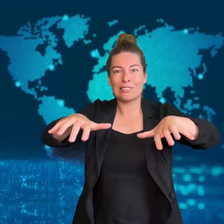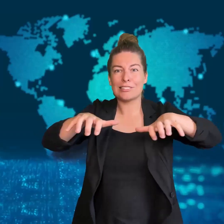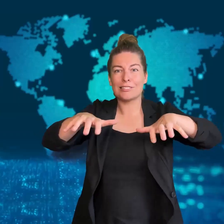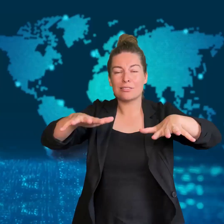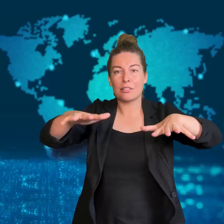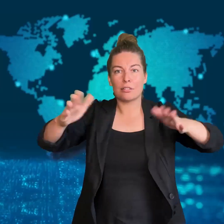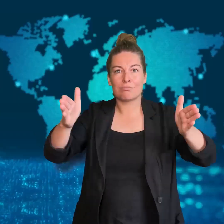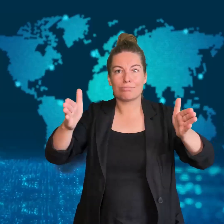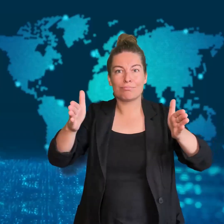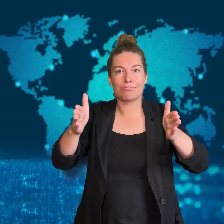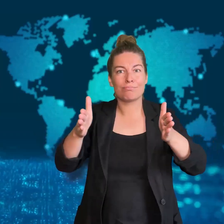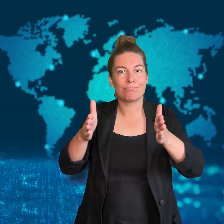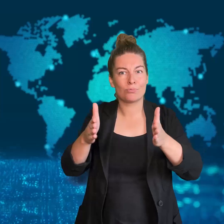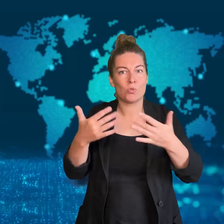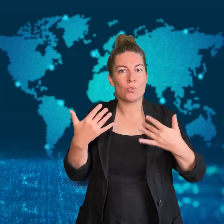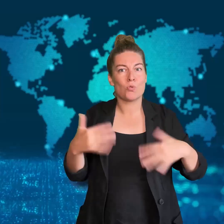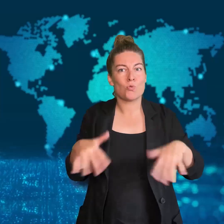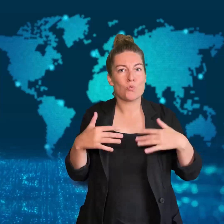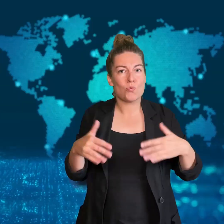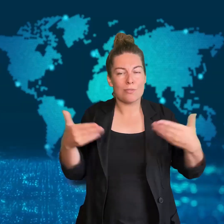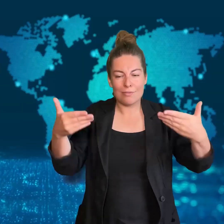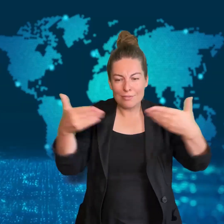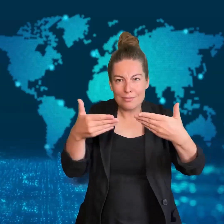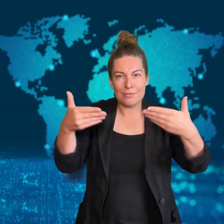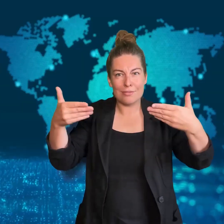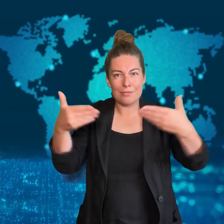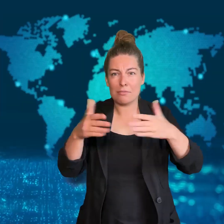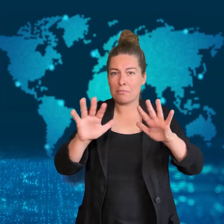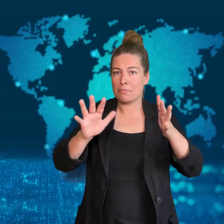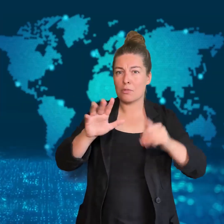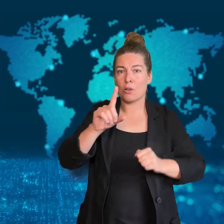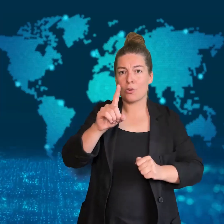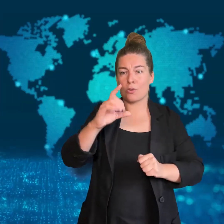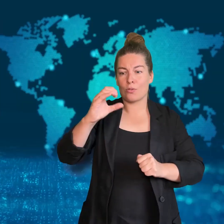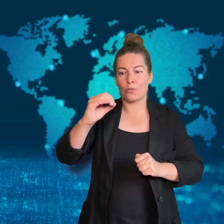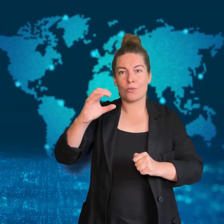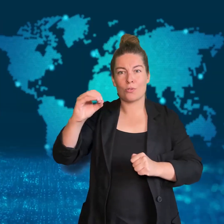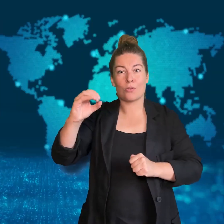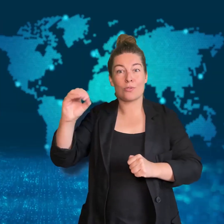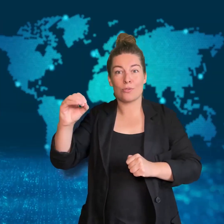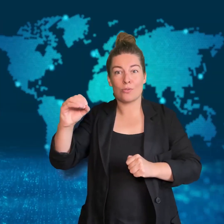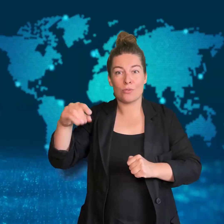More than 1,000 glaciers and icecaps can be viewed and compared to